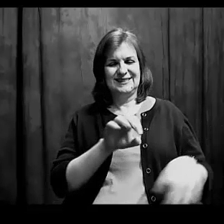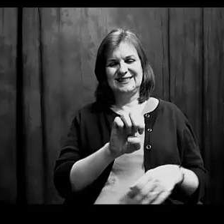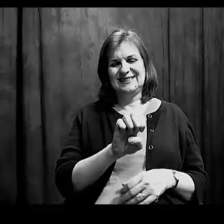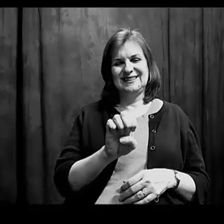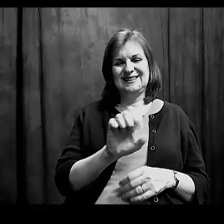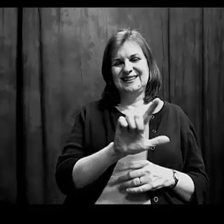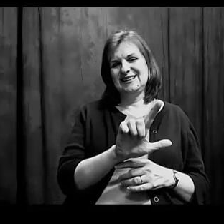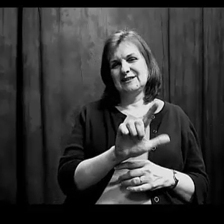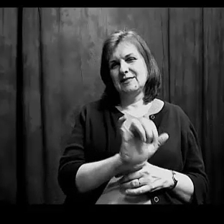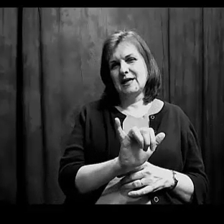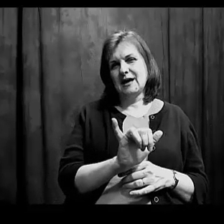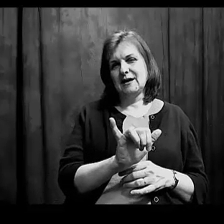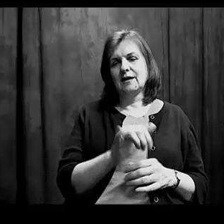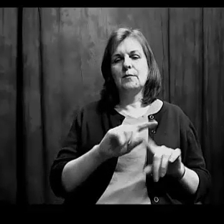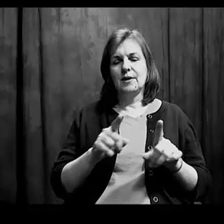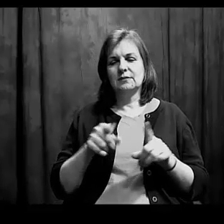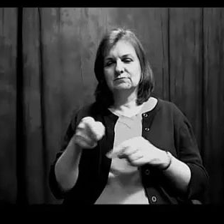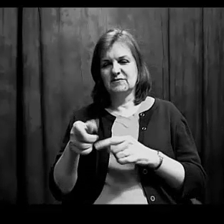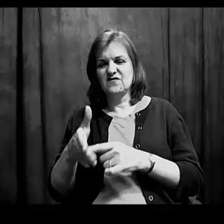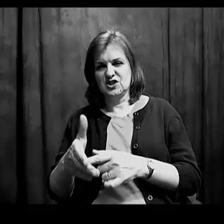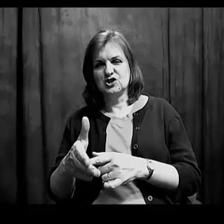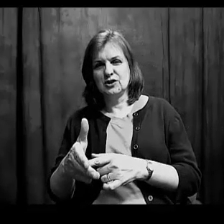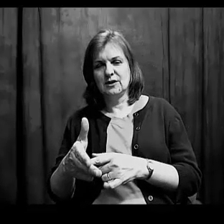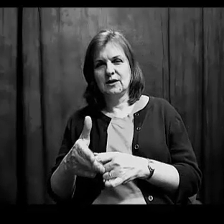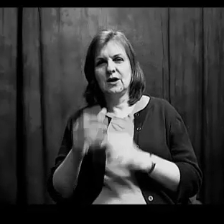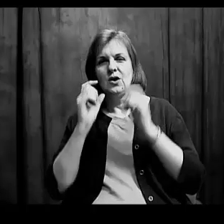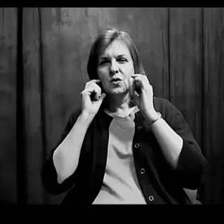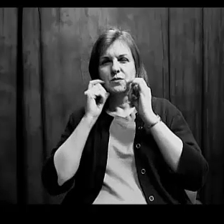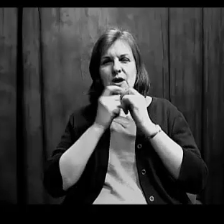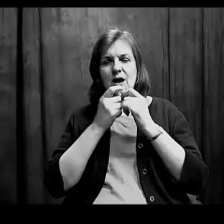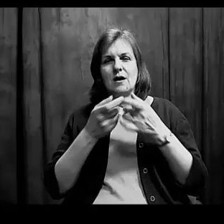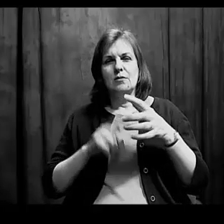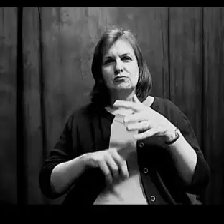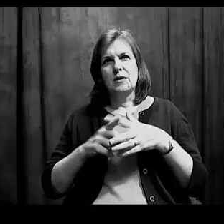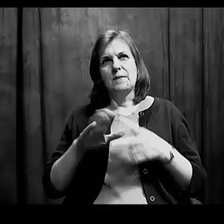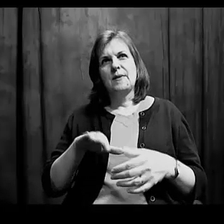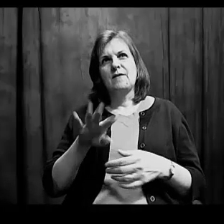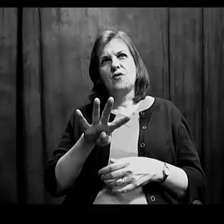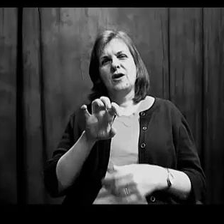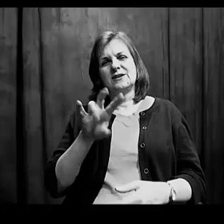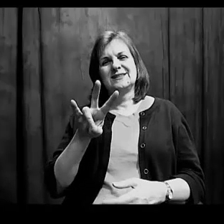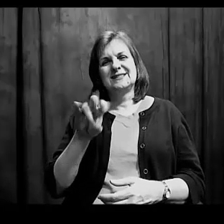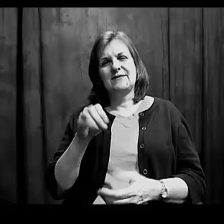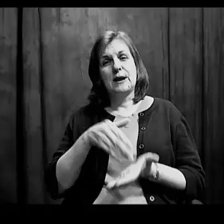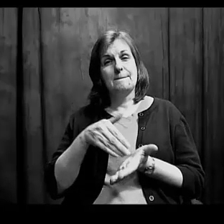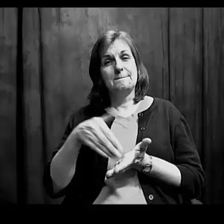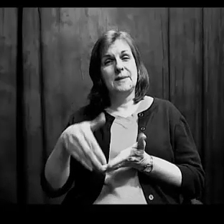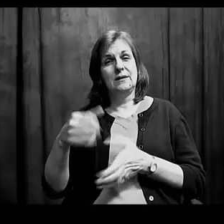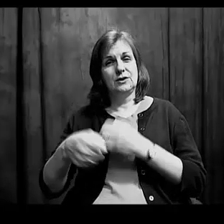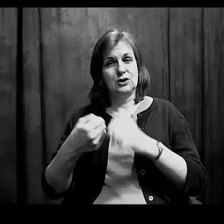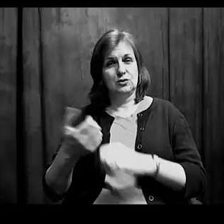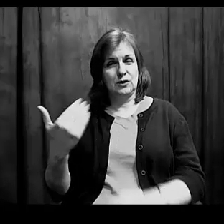type and we see jawed vertebrates about 470 million years ago